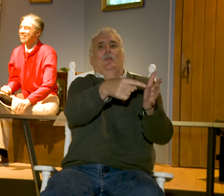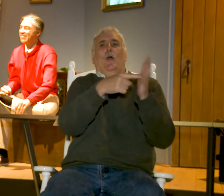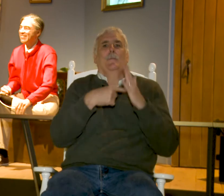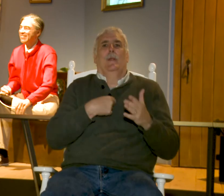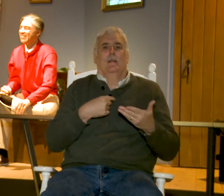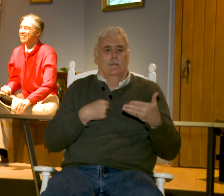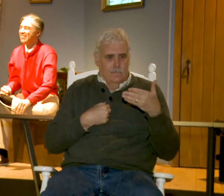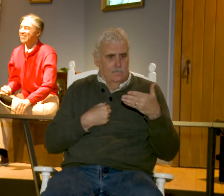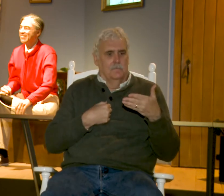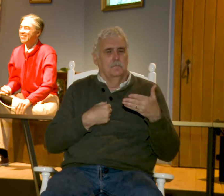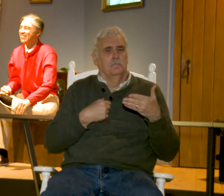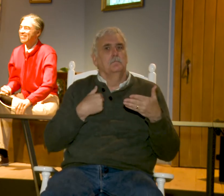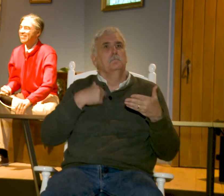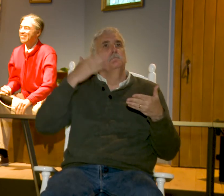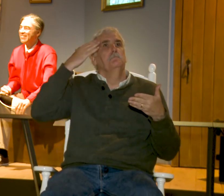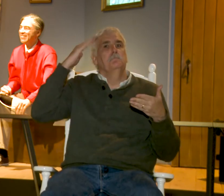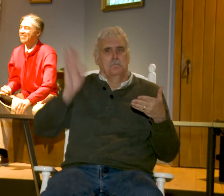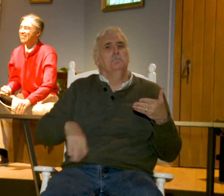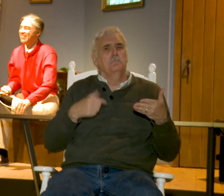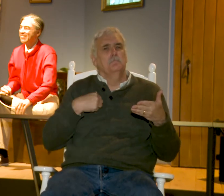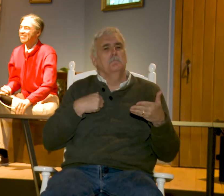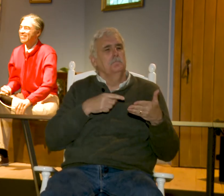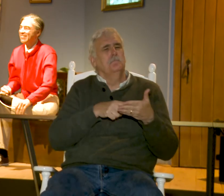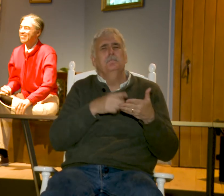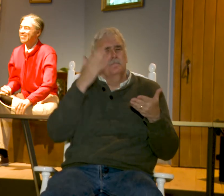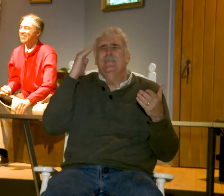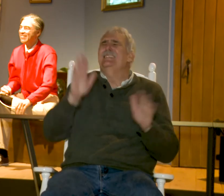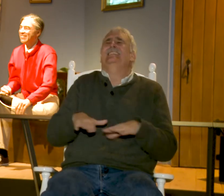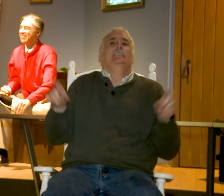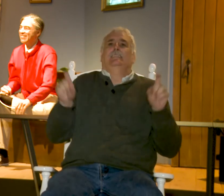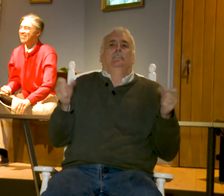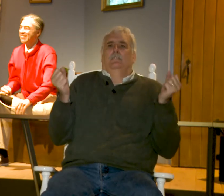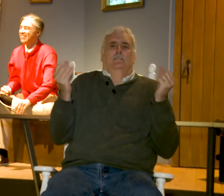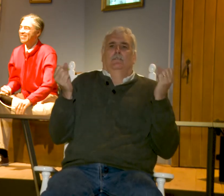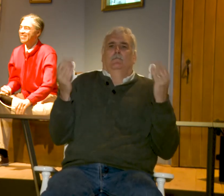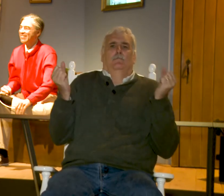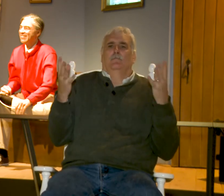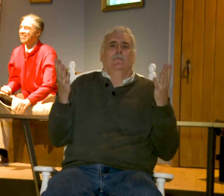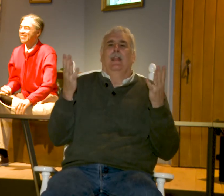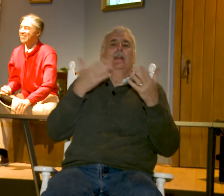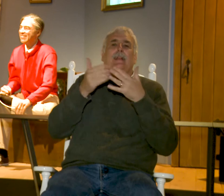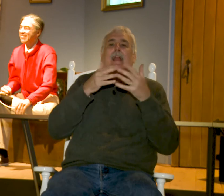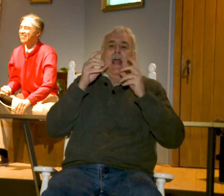That showed me what I already knew. Clearly, deaf children absorb ASL especially compared